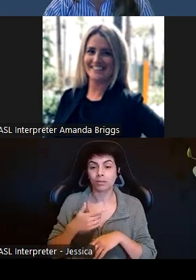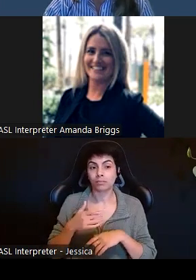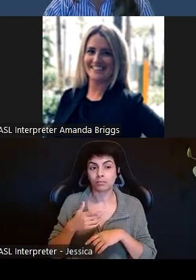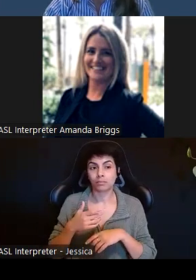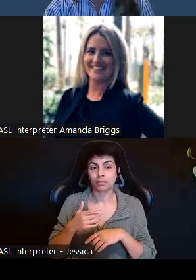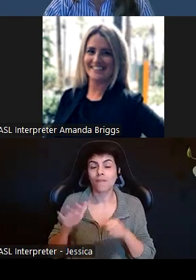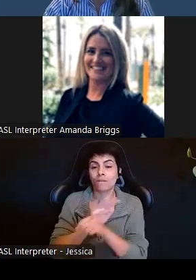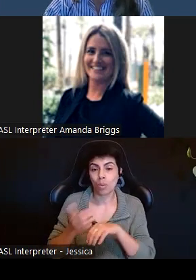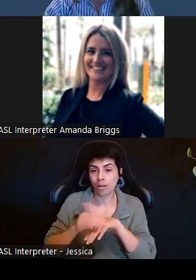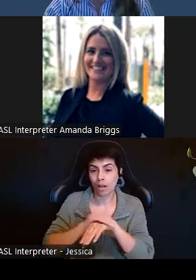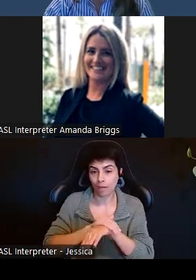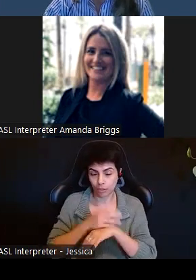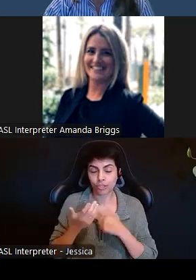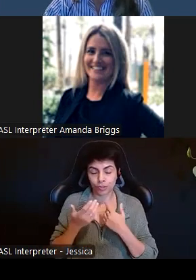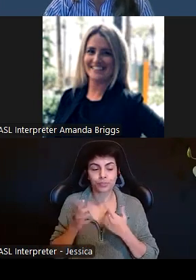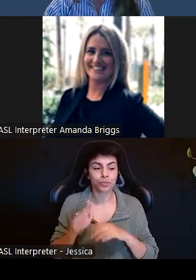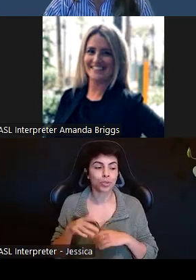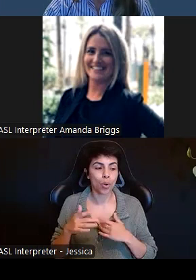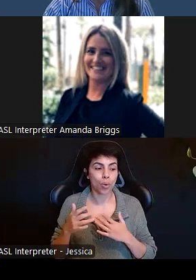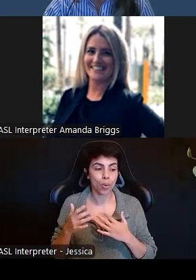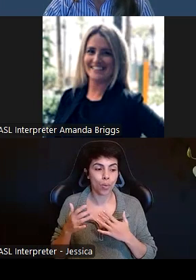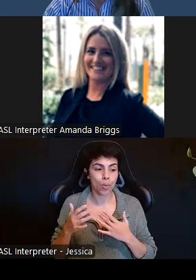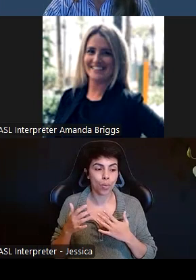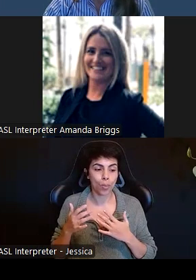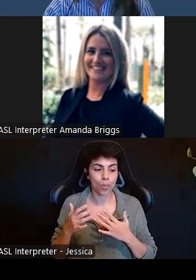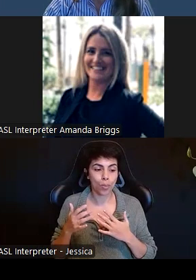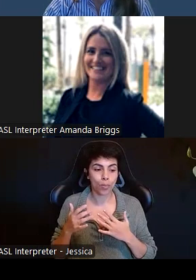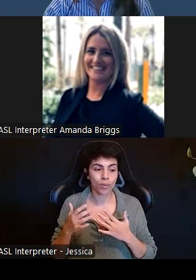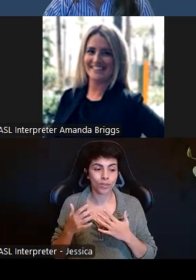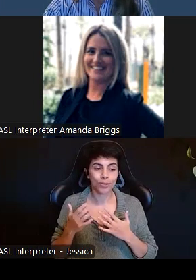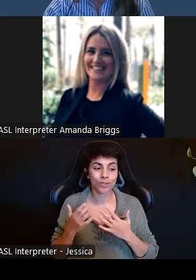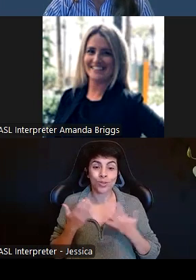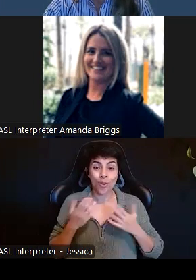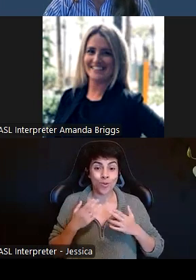So, examples of status that are considered unsatisfactory include,